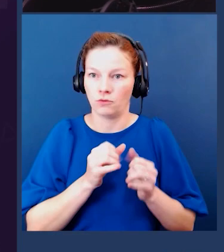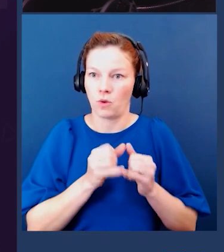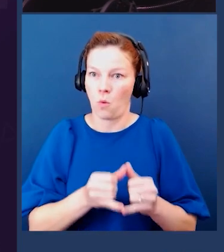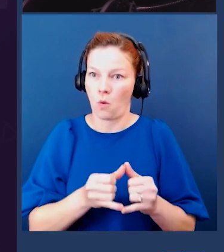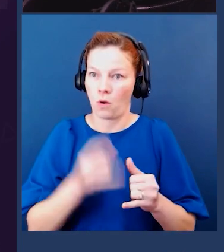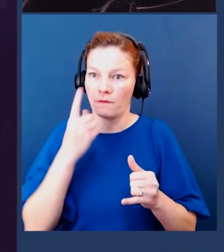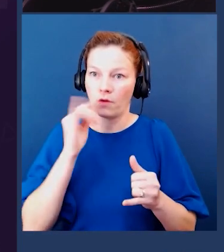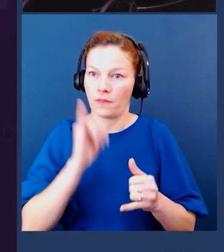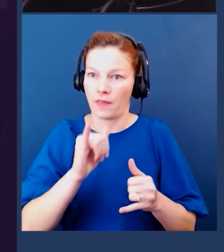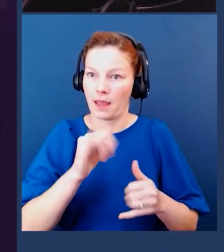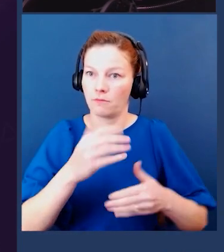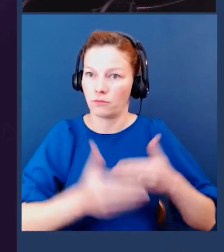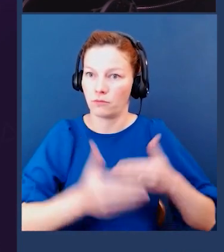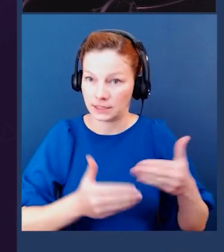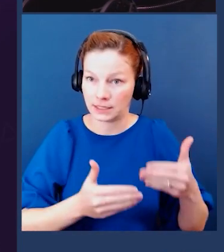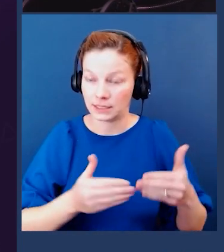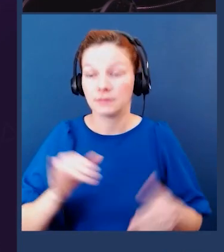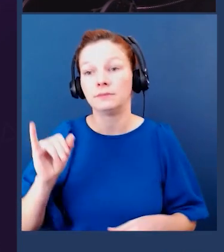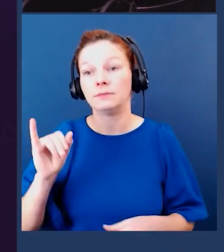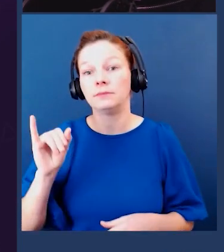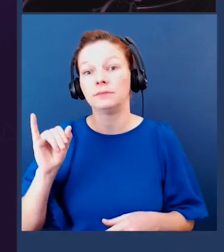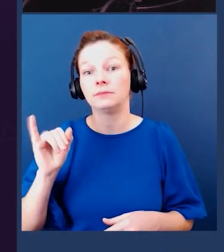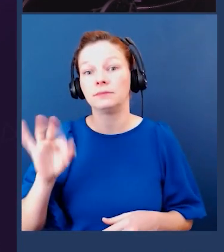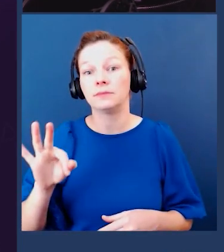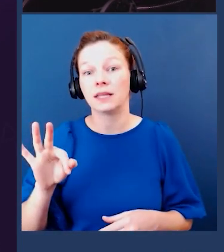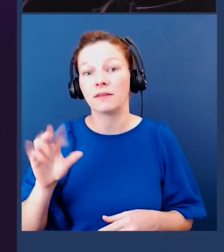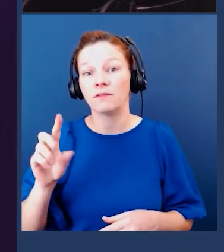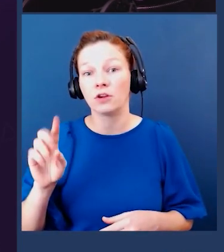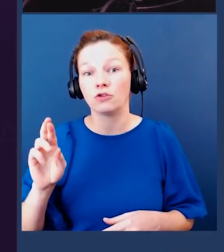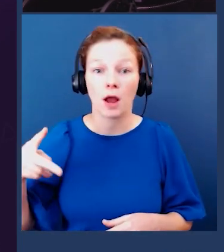And if we go with the drop chest, which is really interesting gacha loot style,